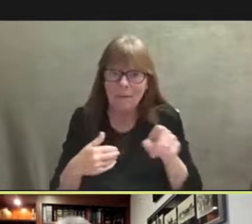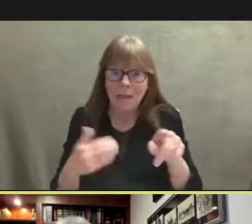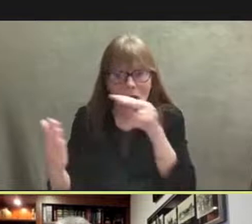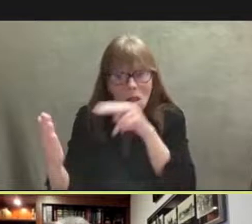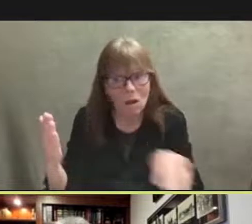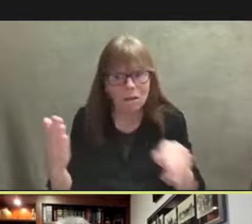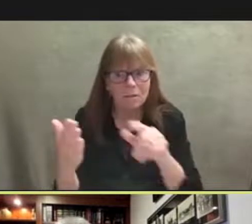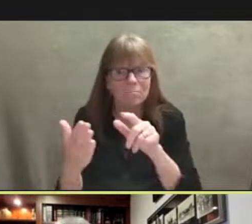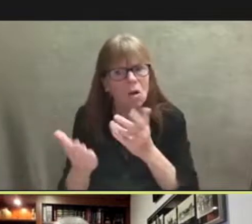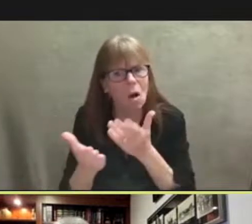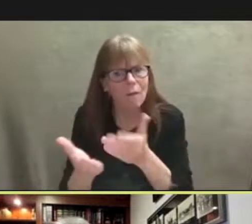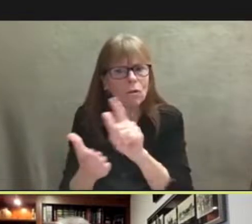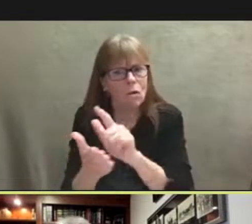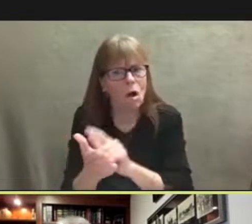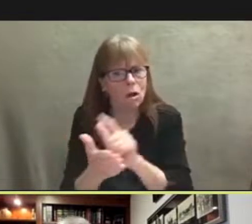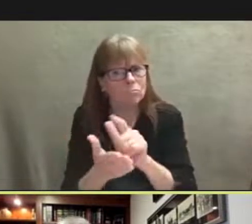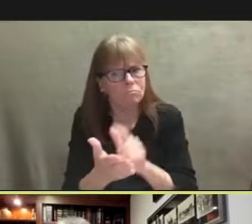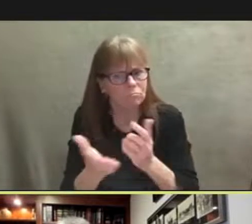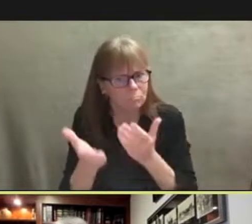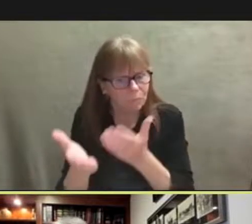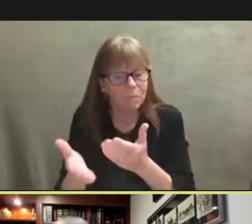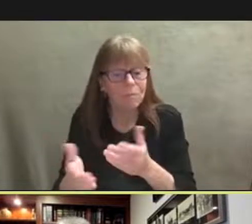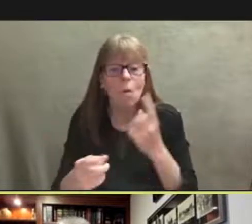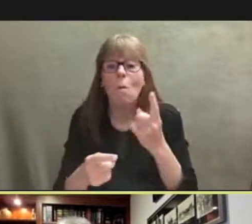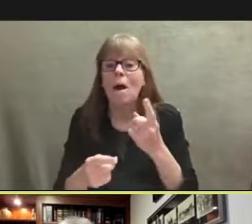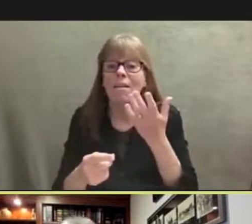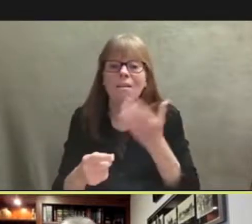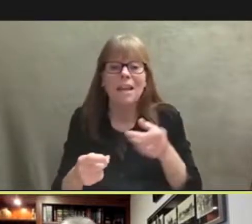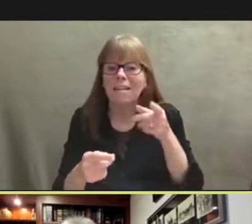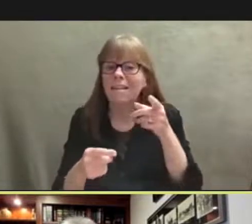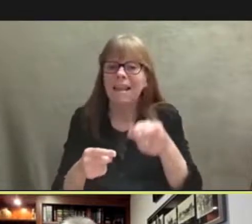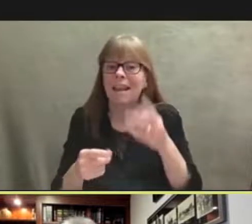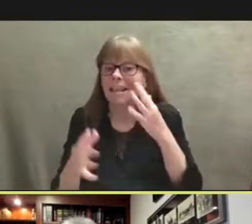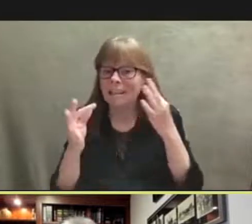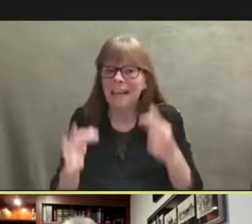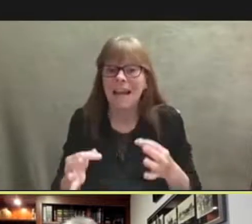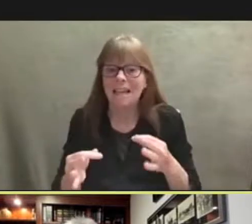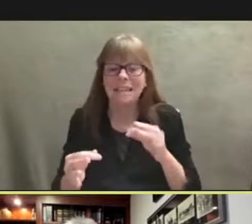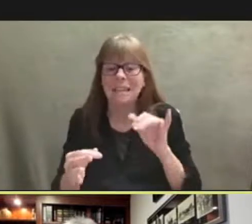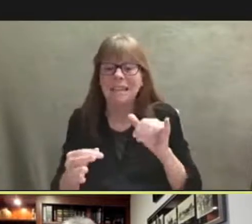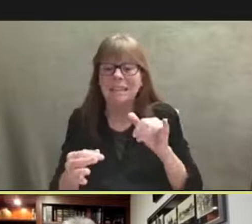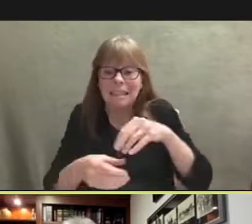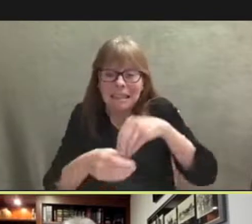Among their conclusions was that the incoherence and intrinsic tensions of various disability